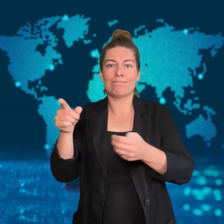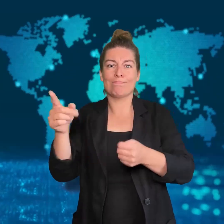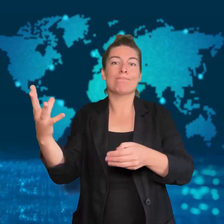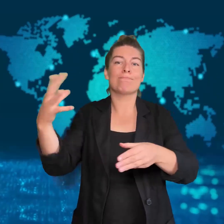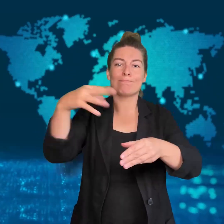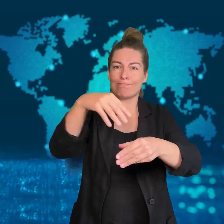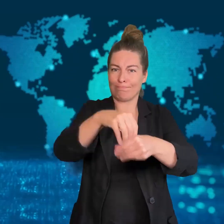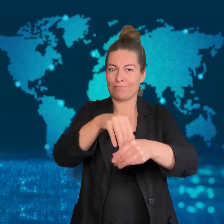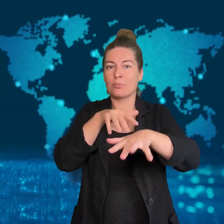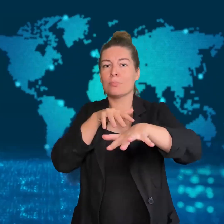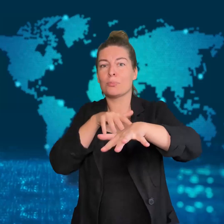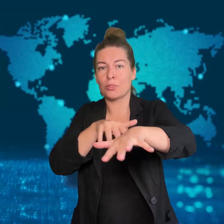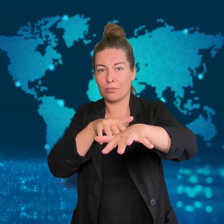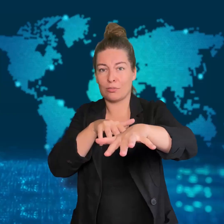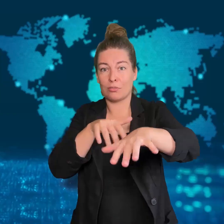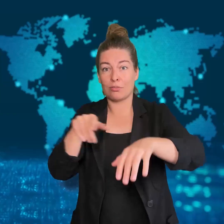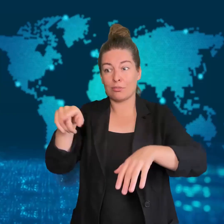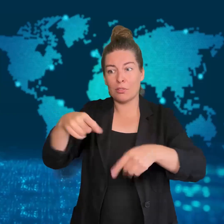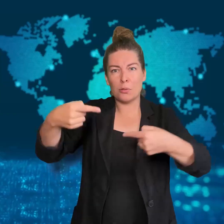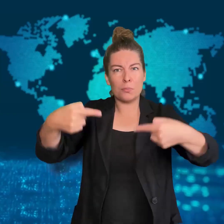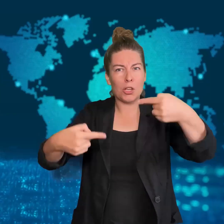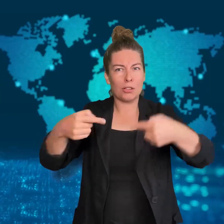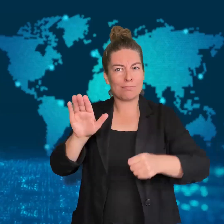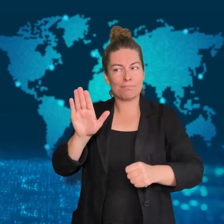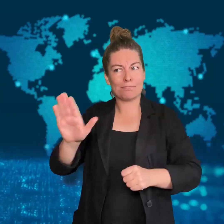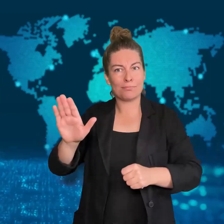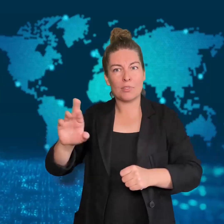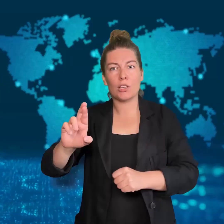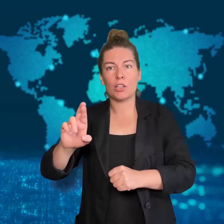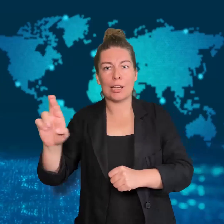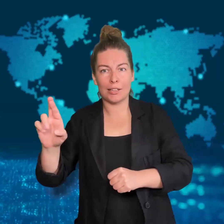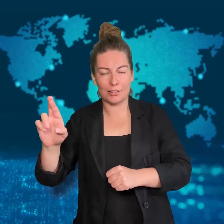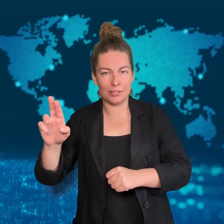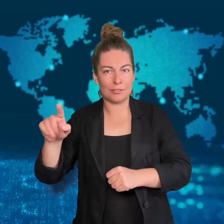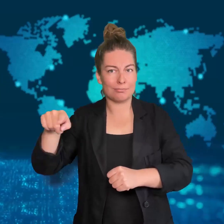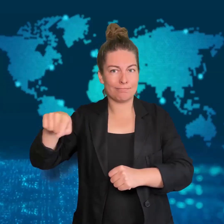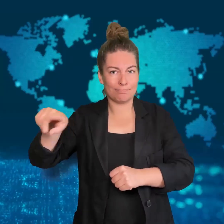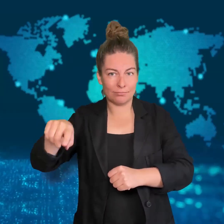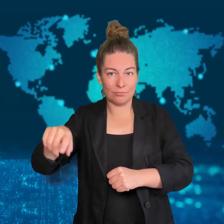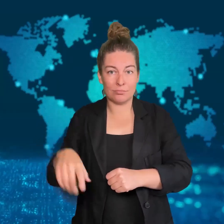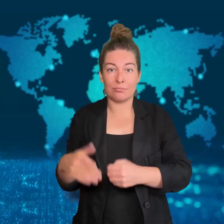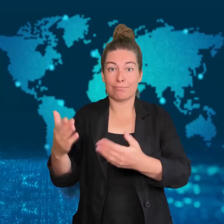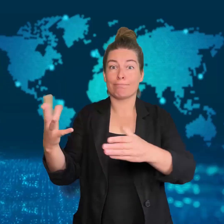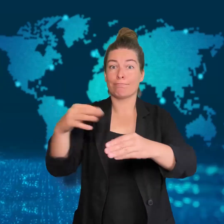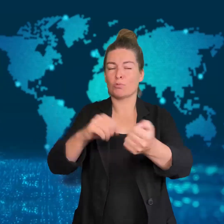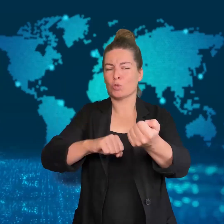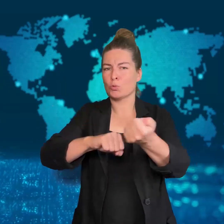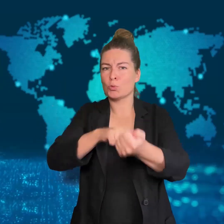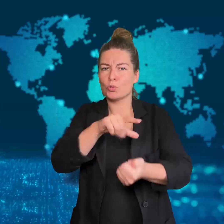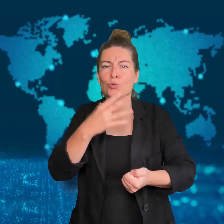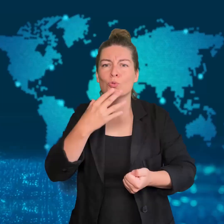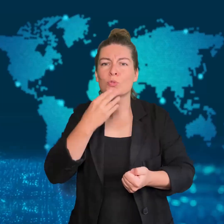Parliament to reject antisemitism.